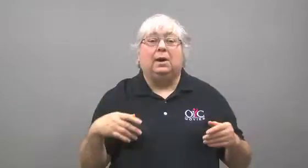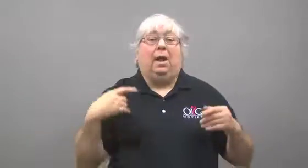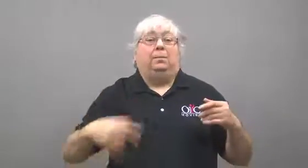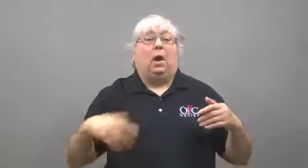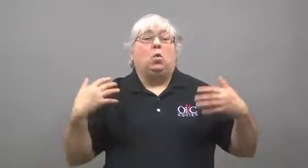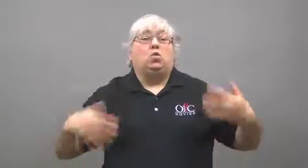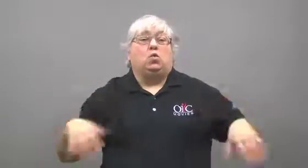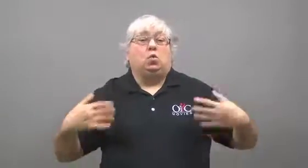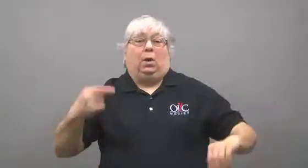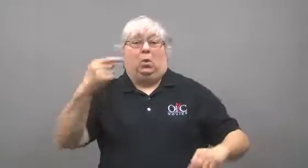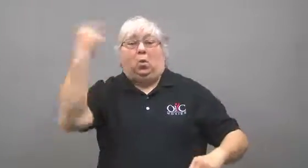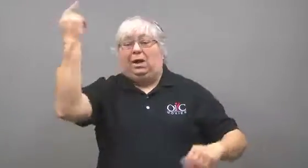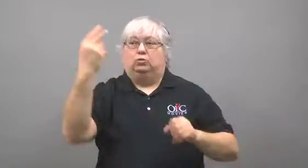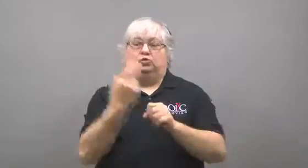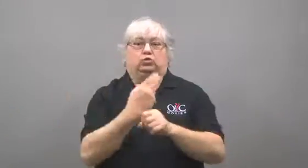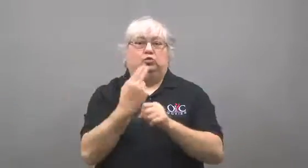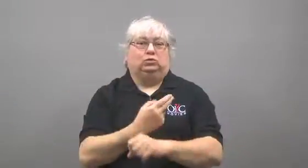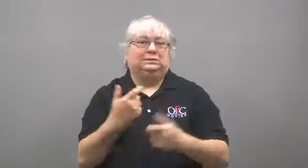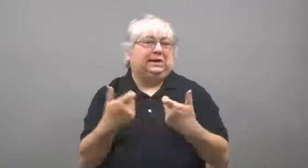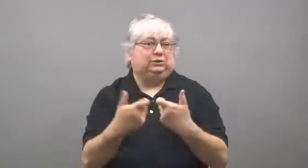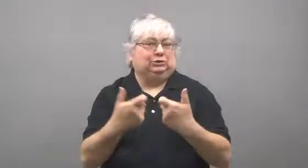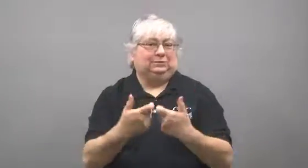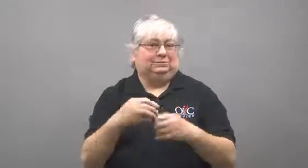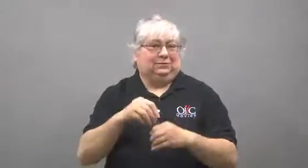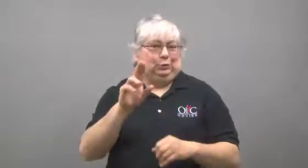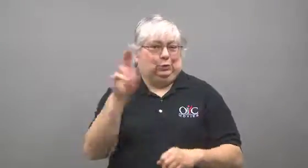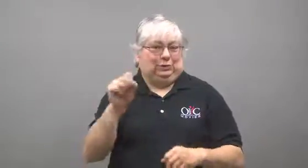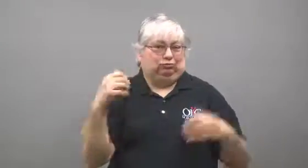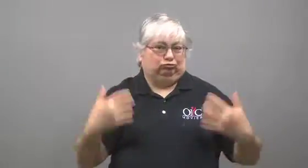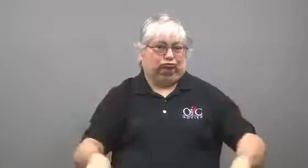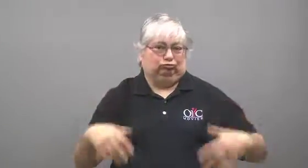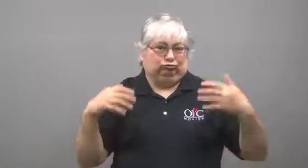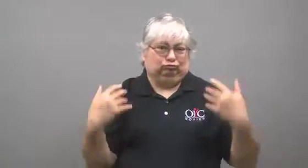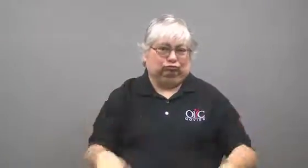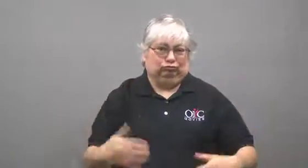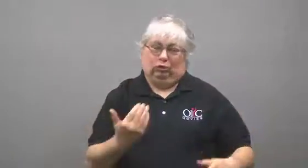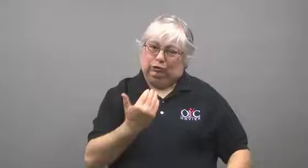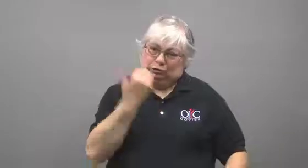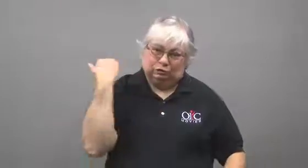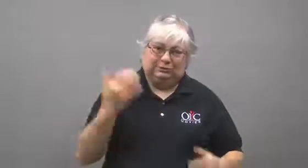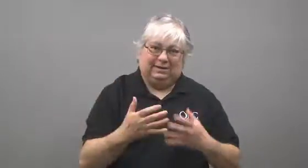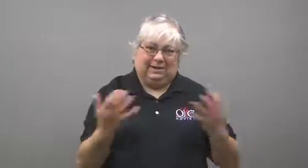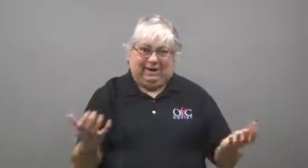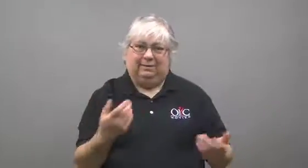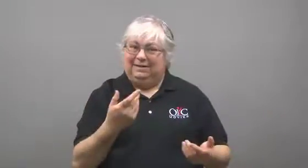However, it is the number one consumer of electrical power in the U.S.